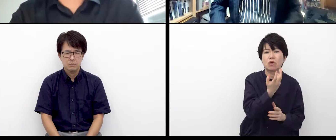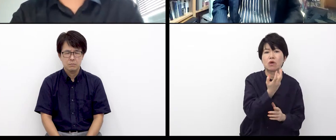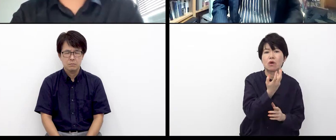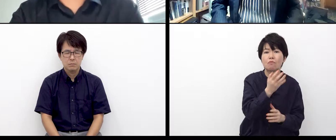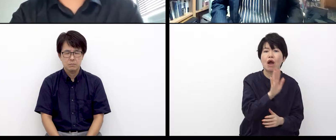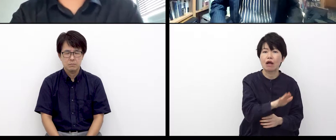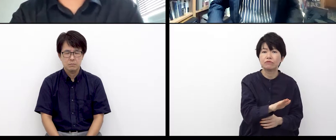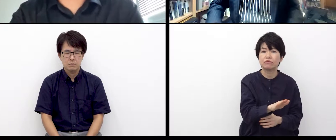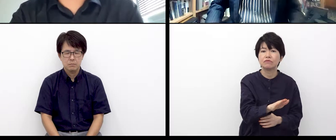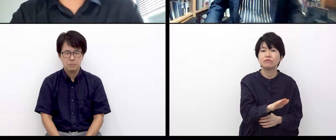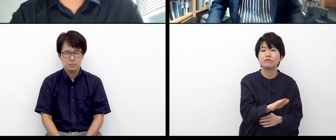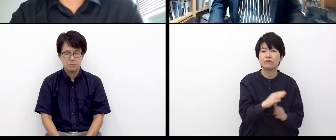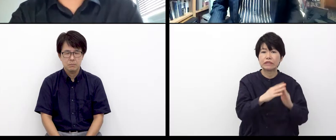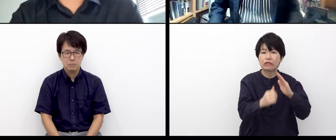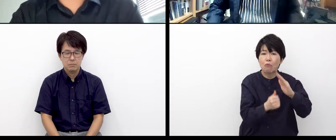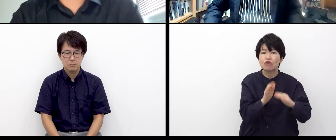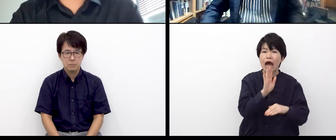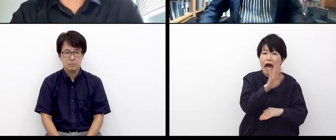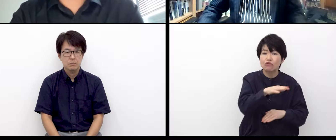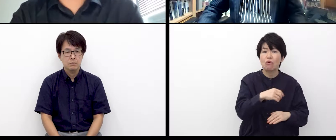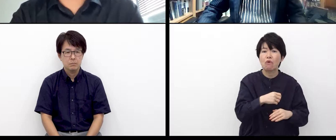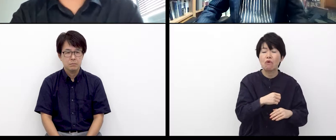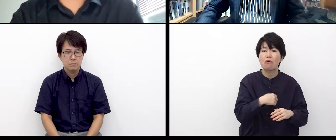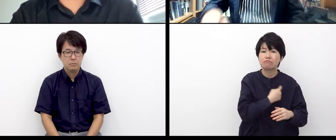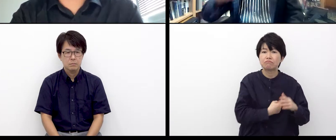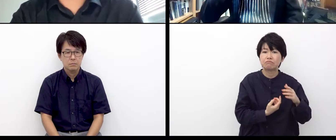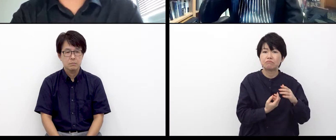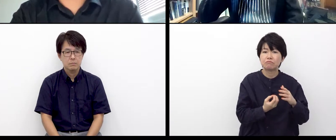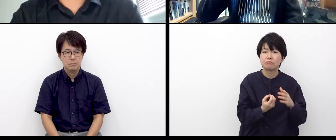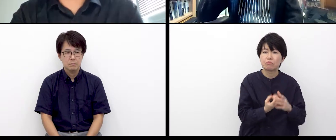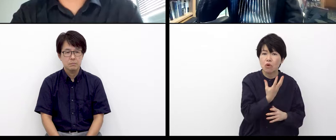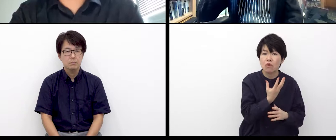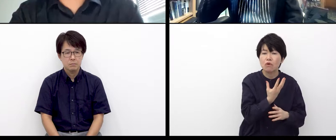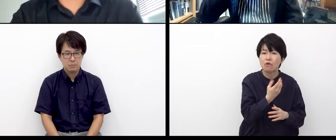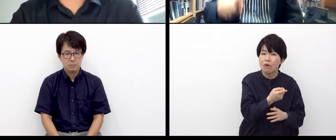we have some differences in how we treat them